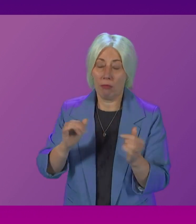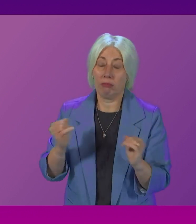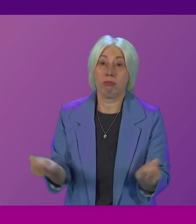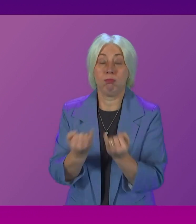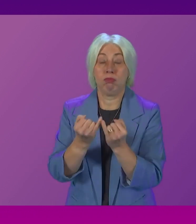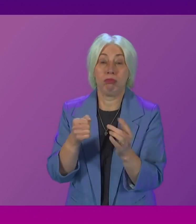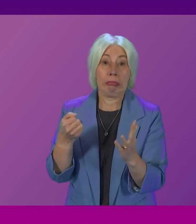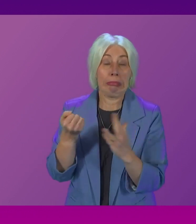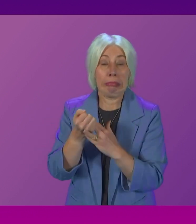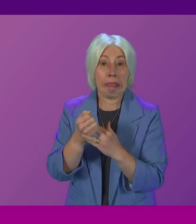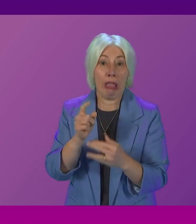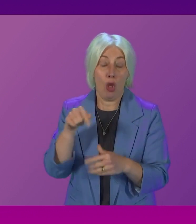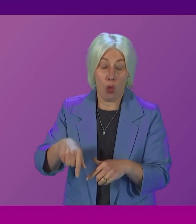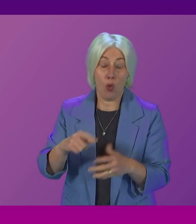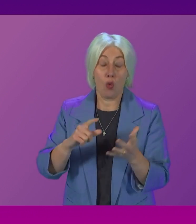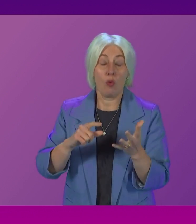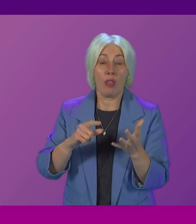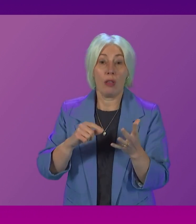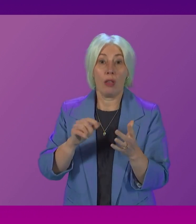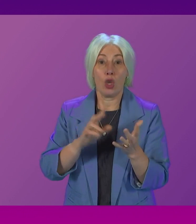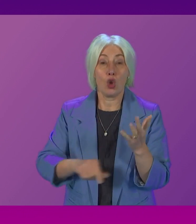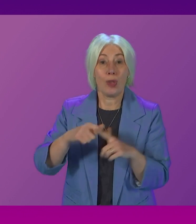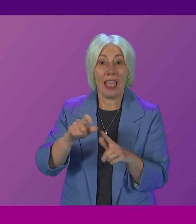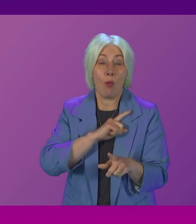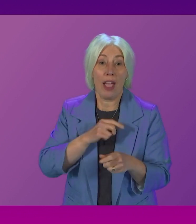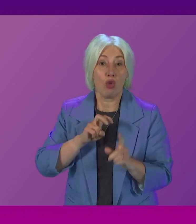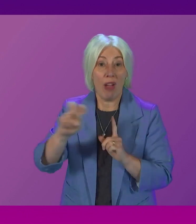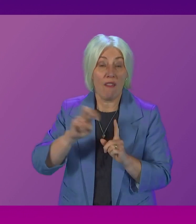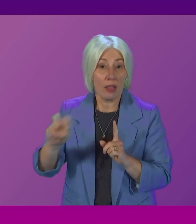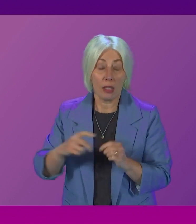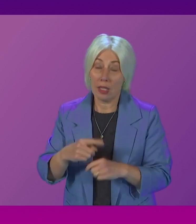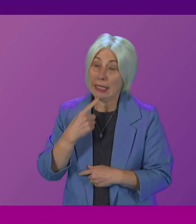a result of what Scottish Trades Union Congress general secretary Roz Foyer has described as